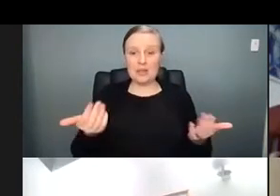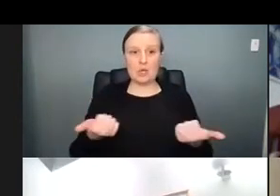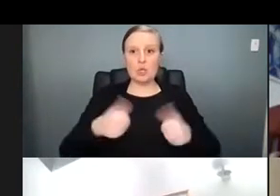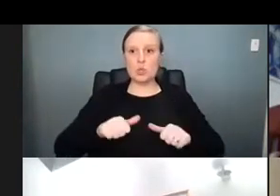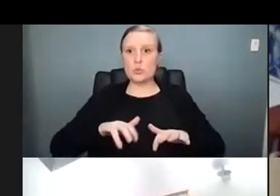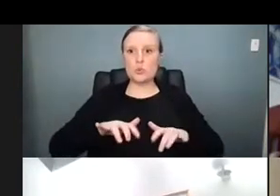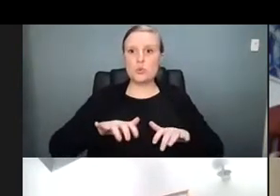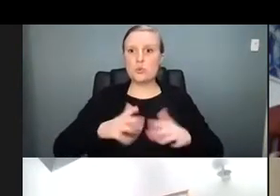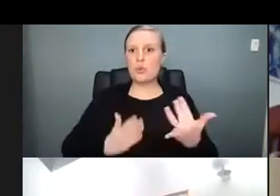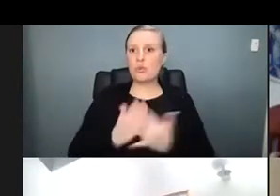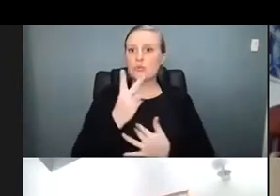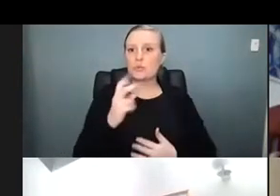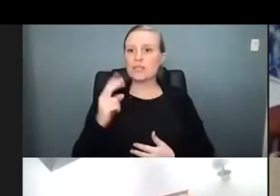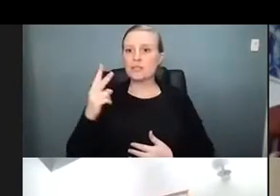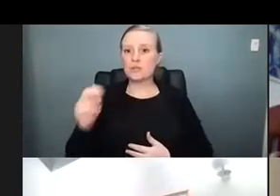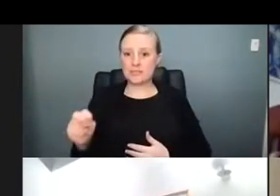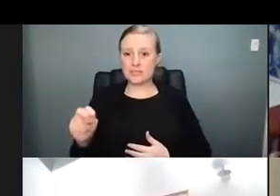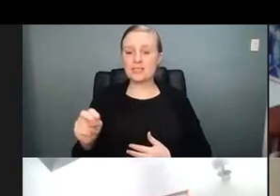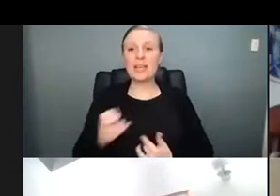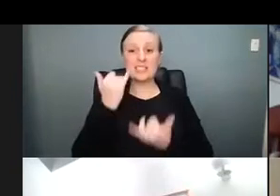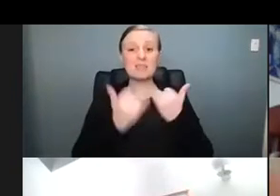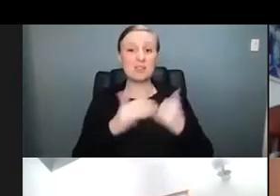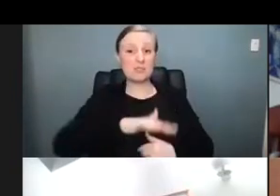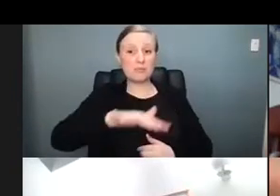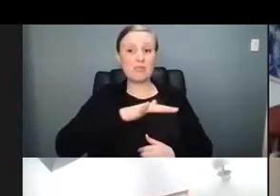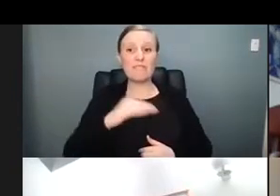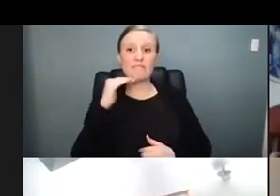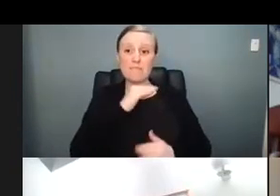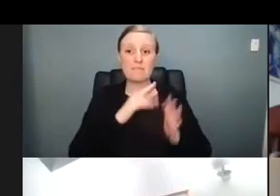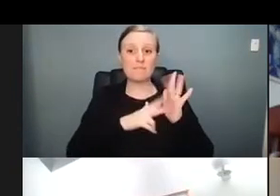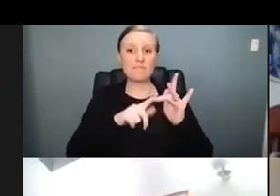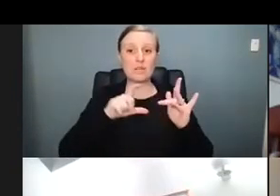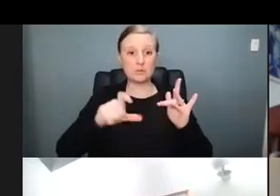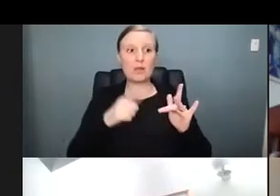during the extensive lockdowns in Victoria. And what we discovered there was in many instances,